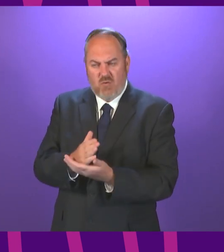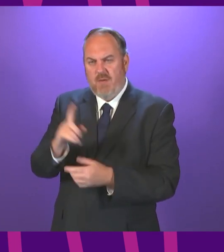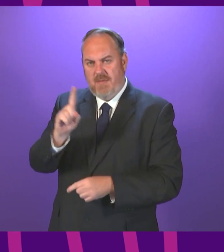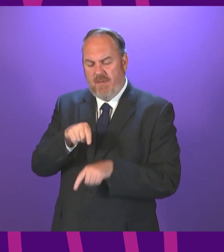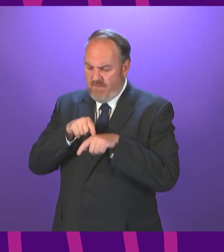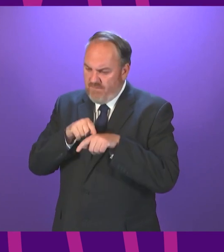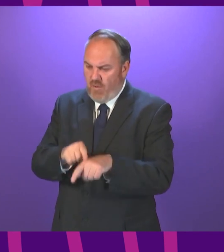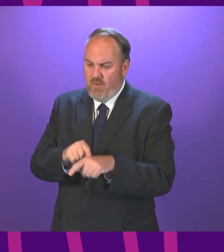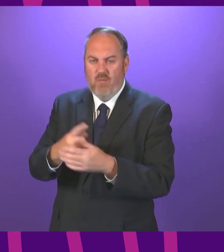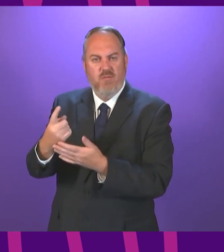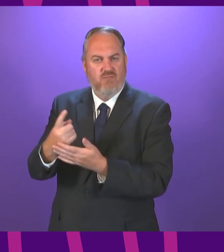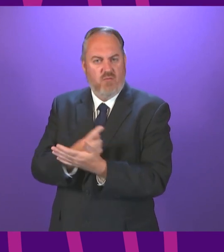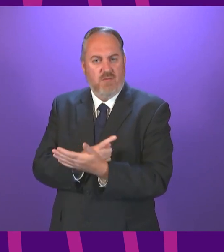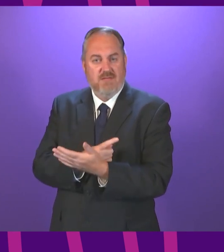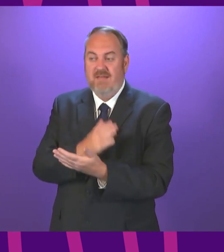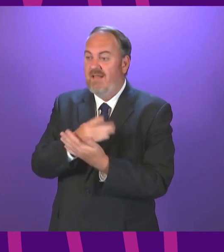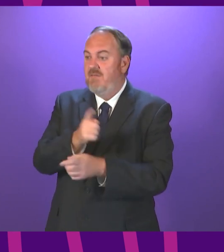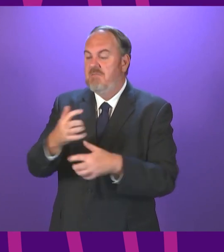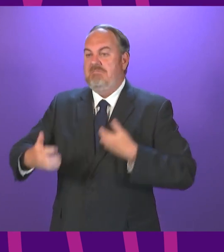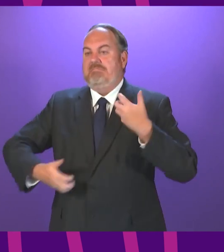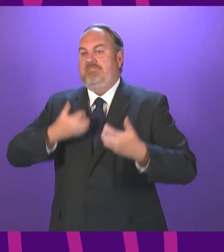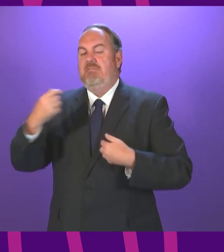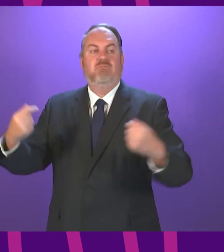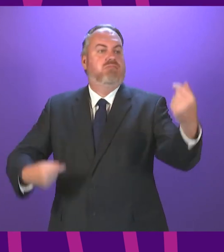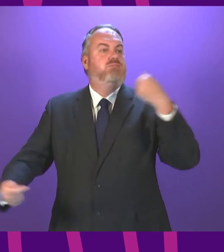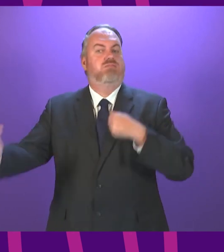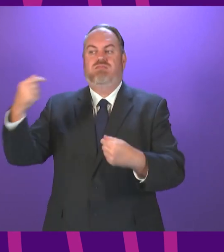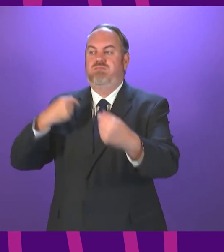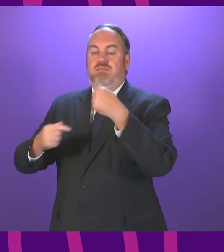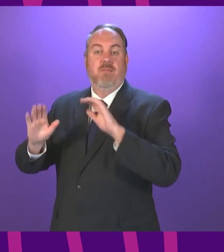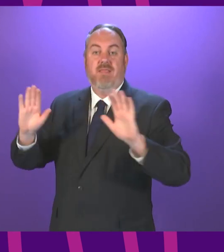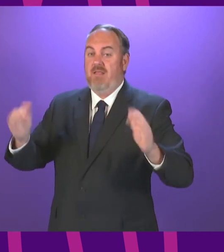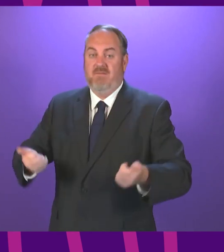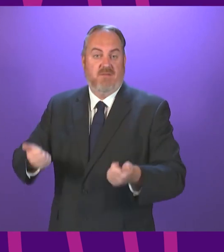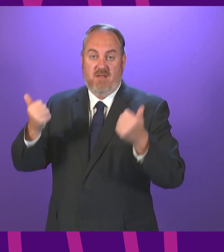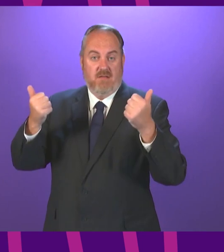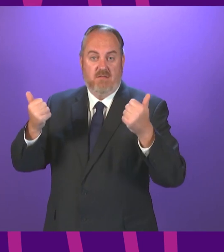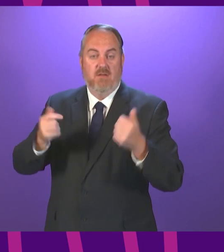take any resulting flak from those who disagree. We should not lift important restrictions to make